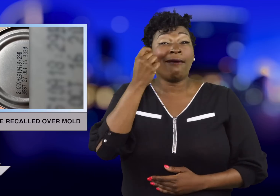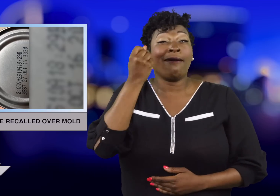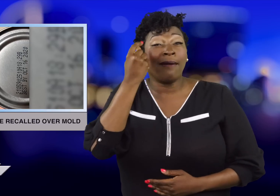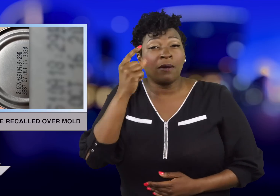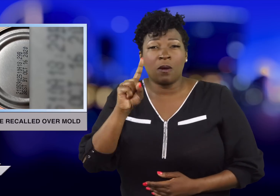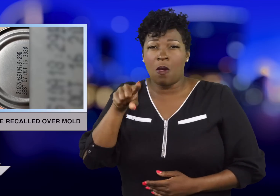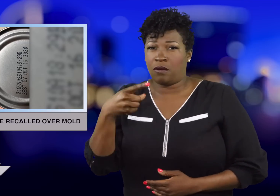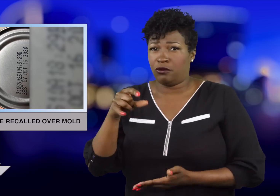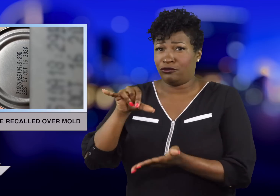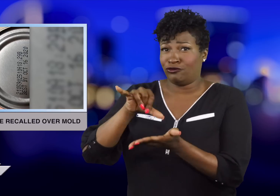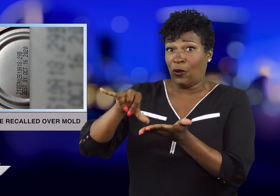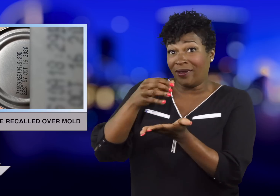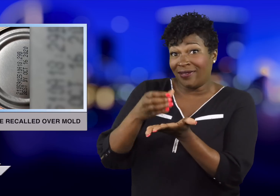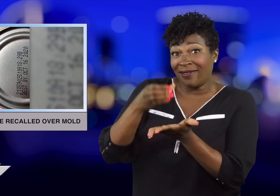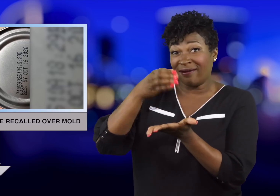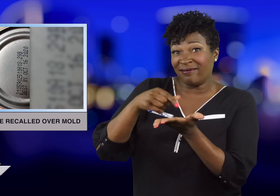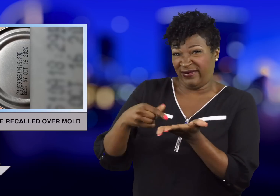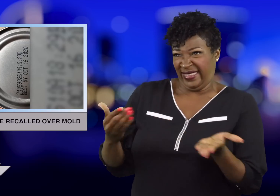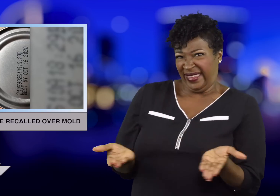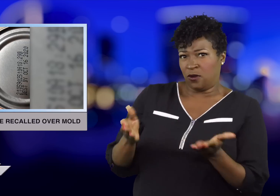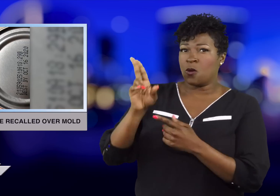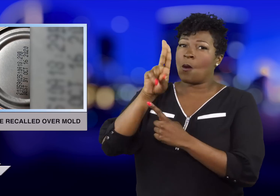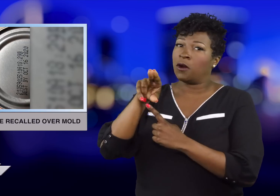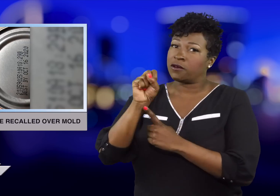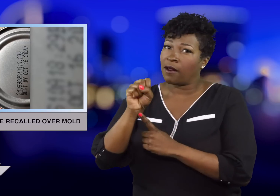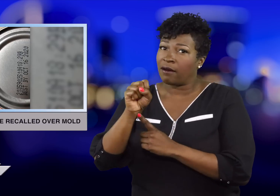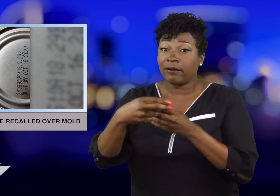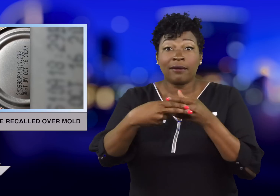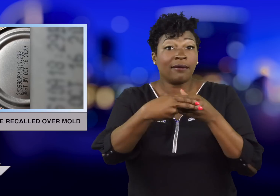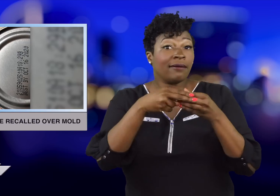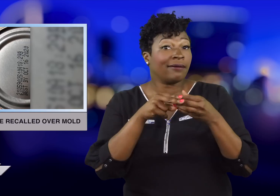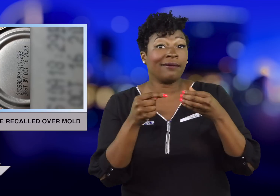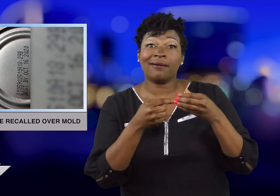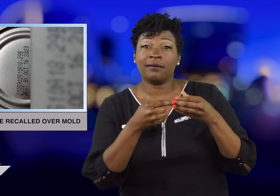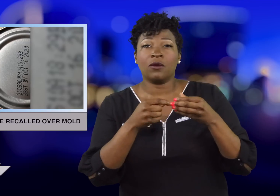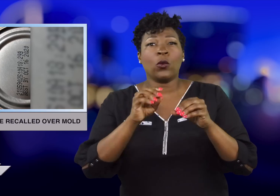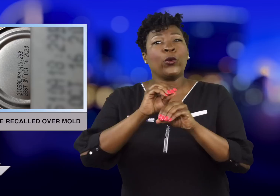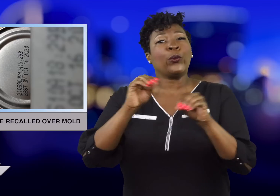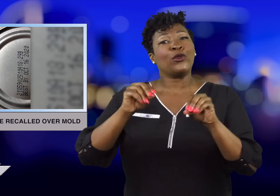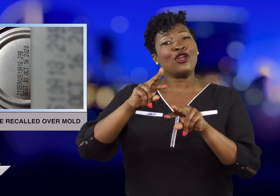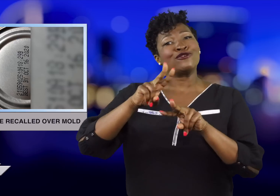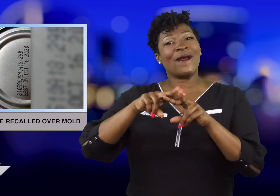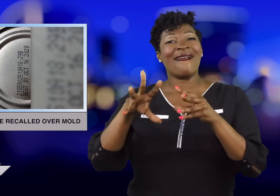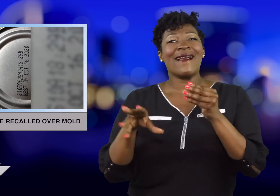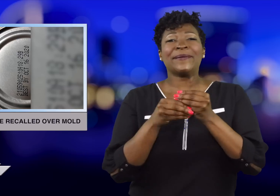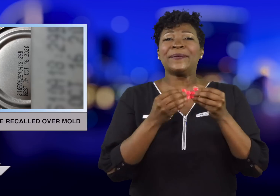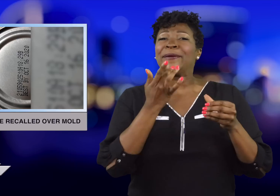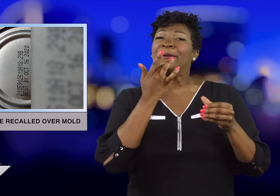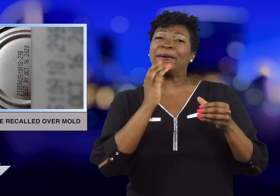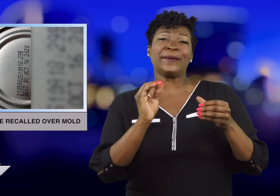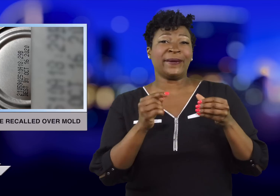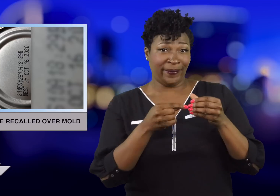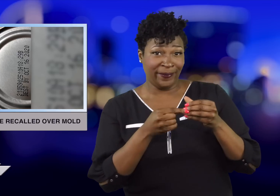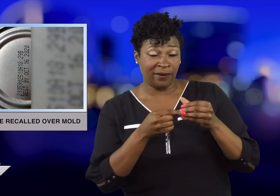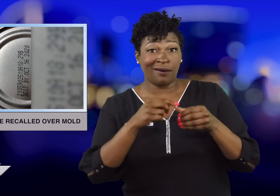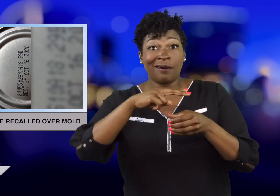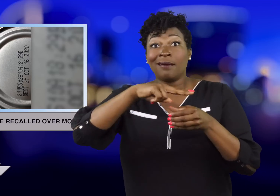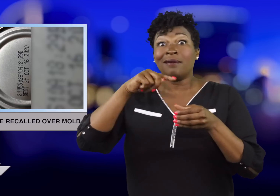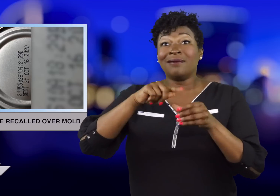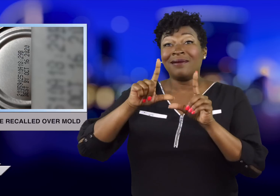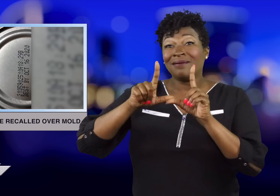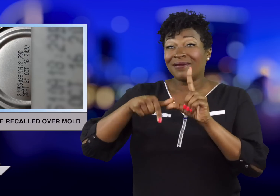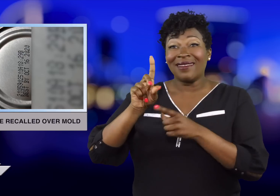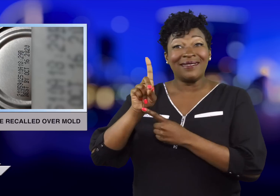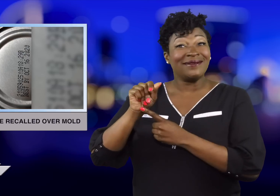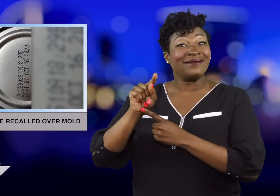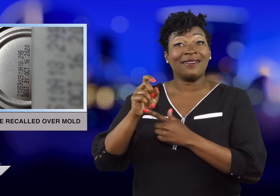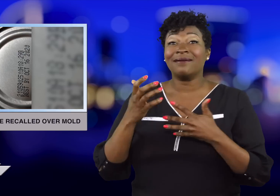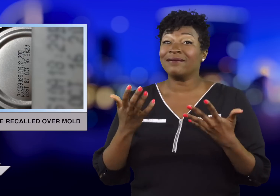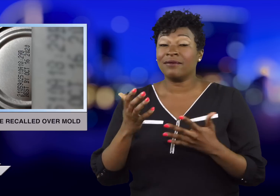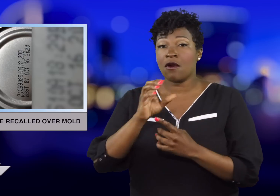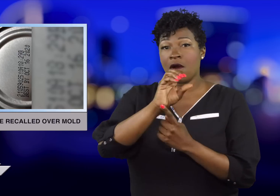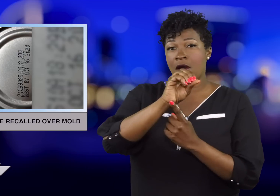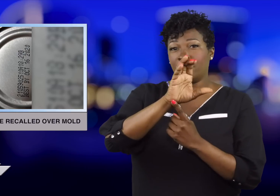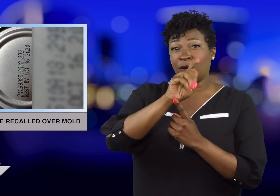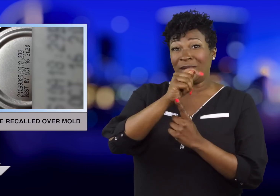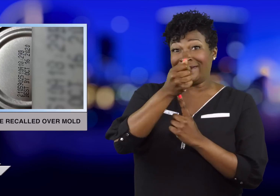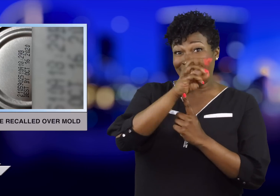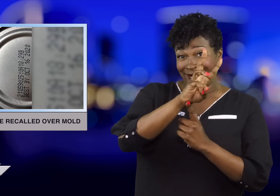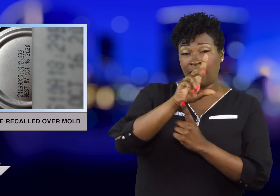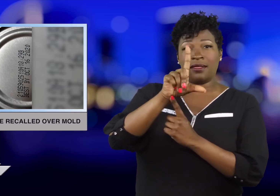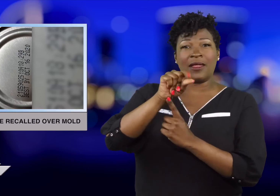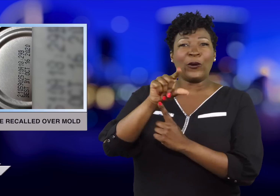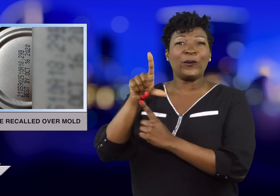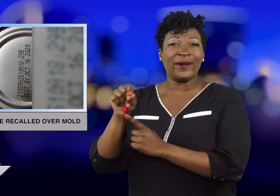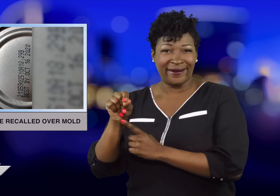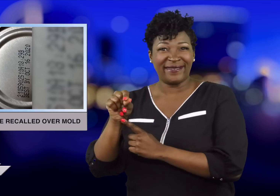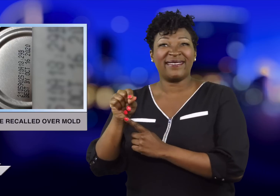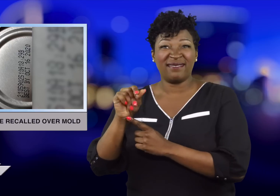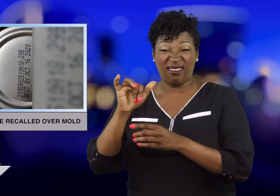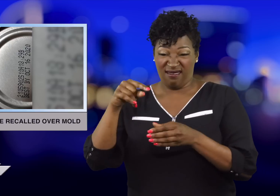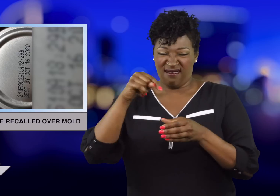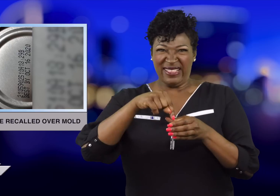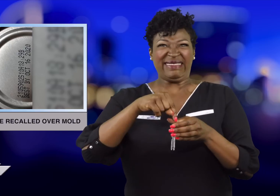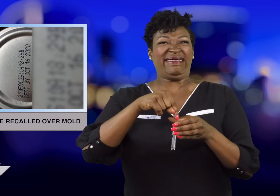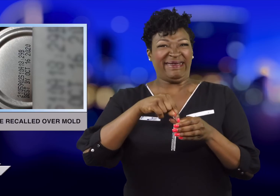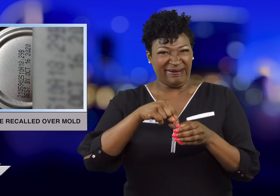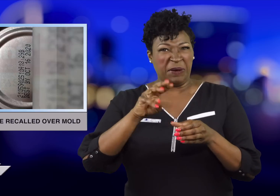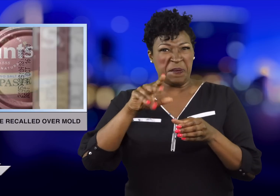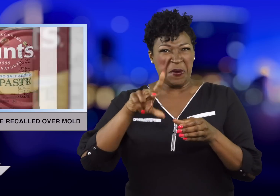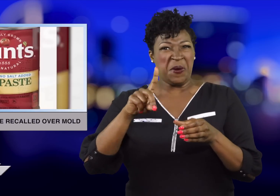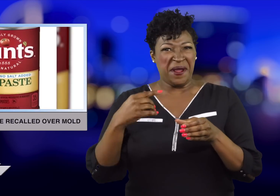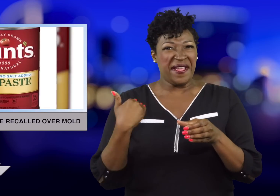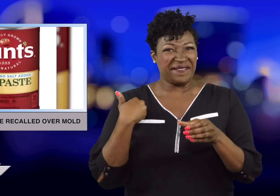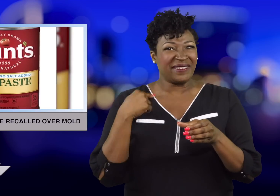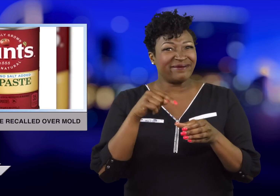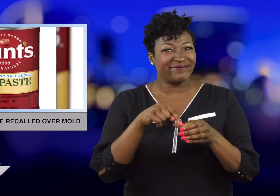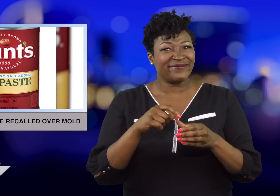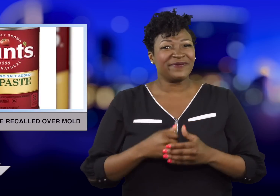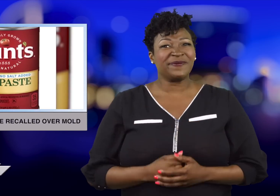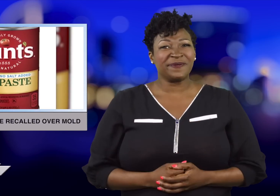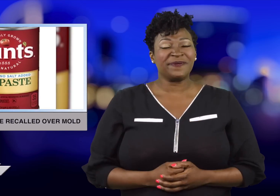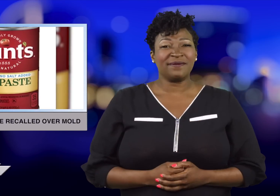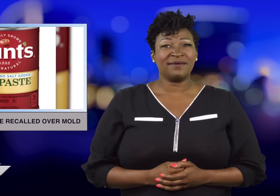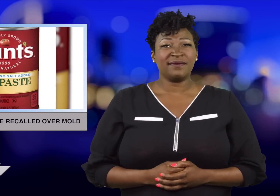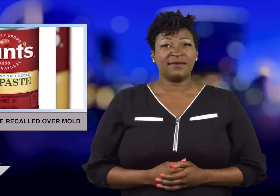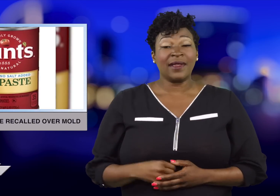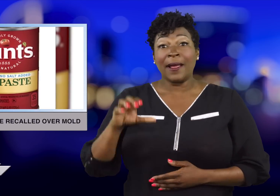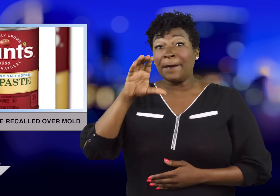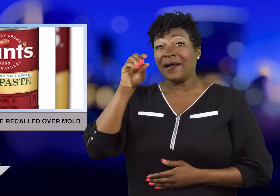Only cans in the US with no salt added and an expiration date of October 16, 2020 are affected.